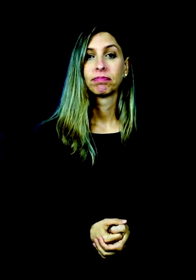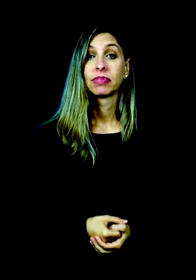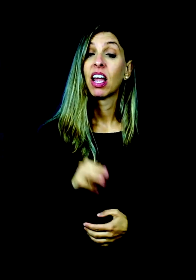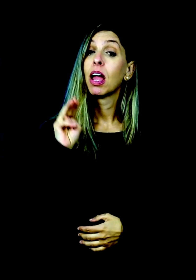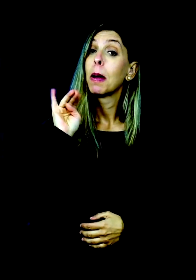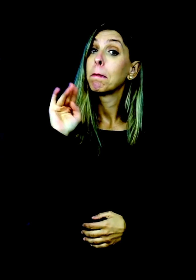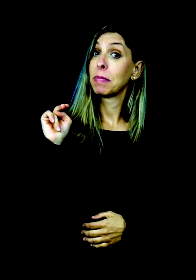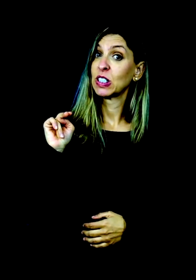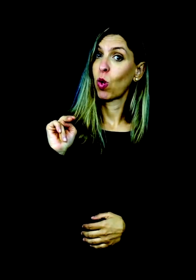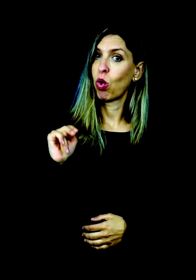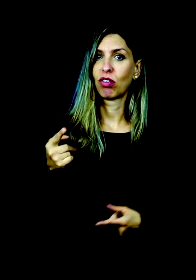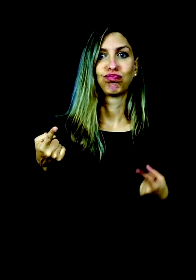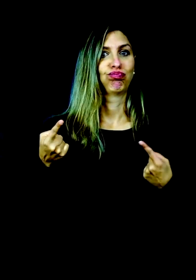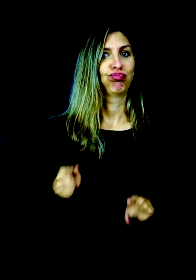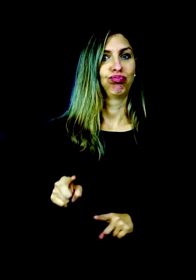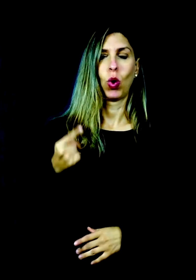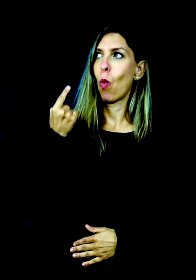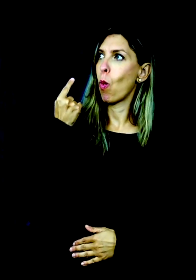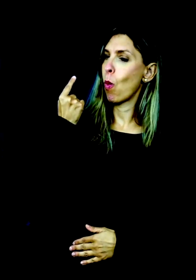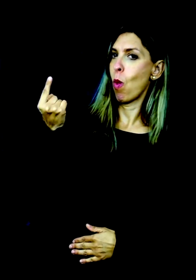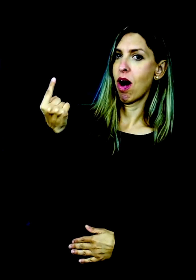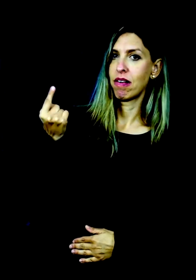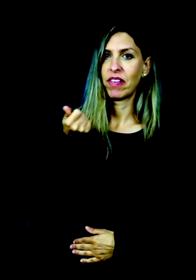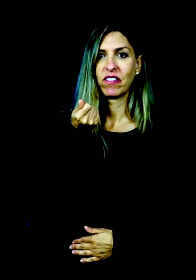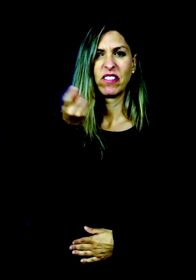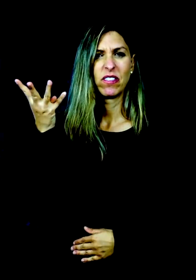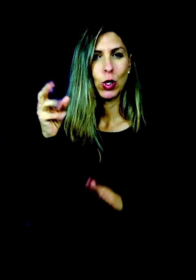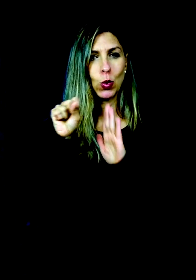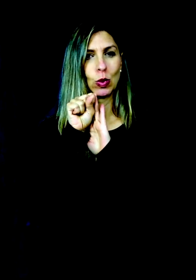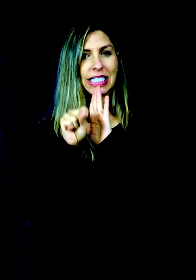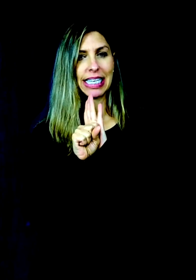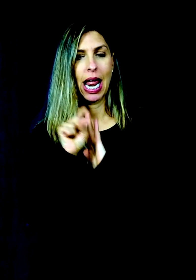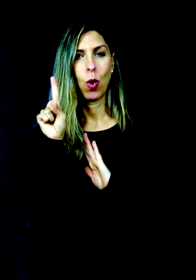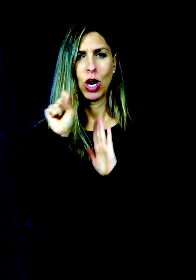Minnesota is one of the very few states